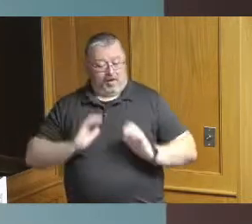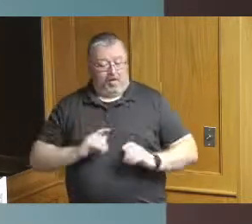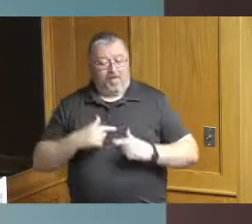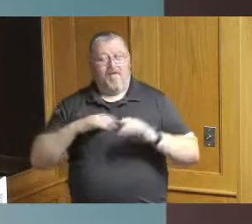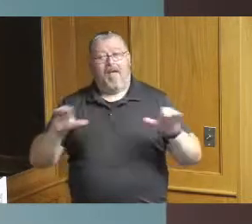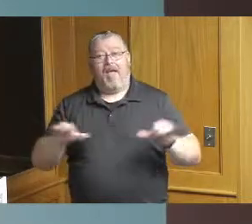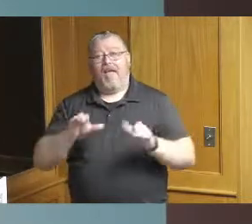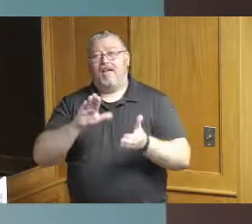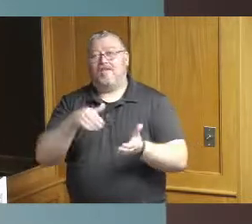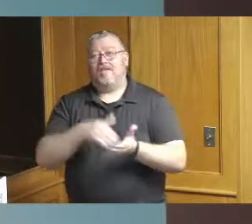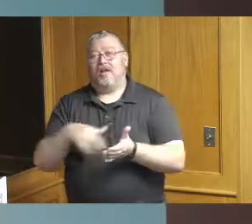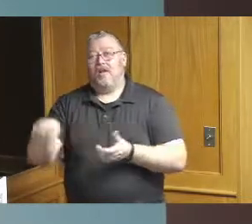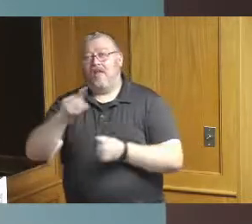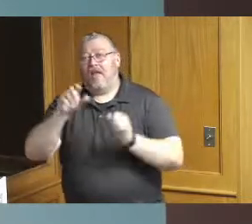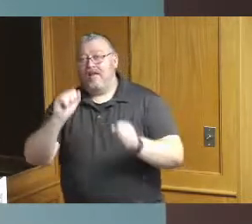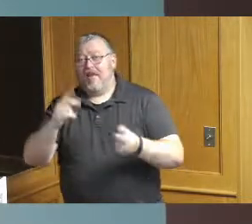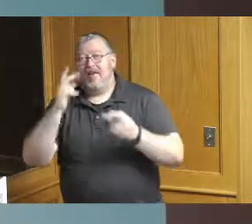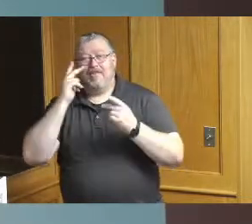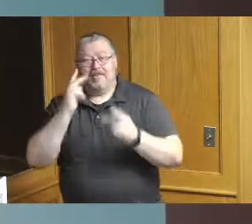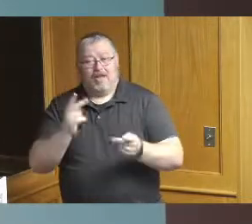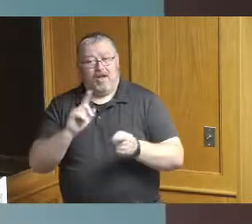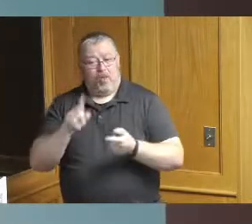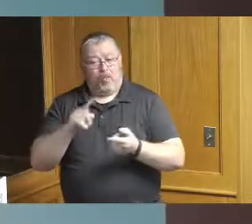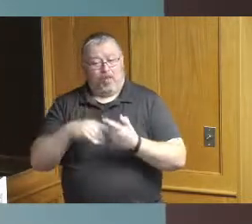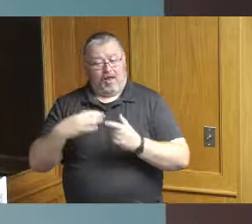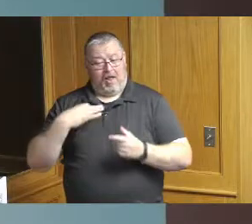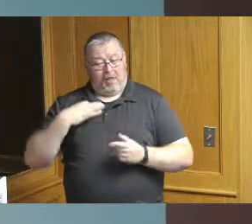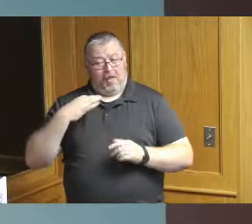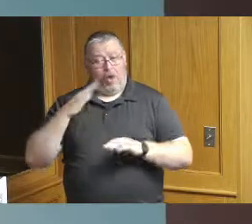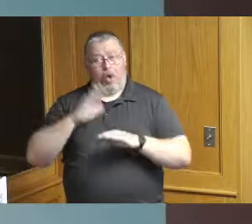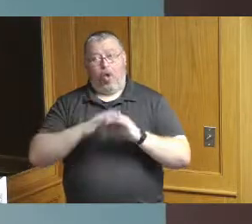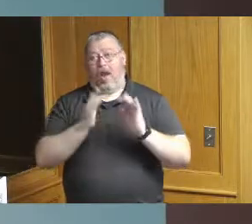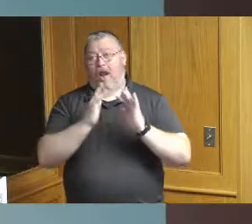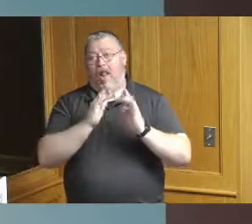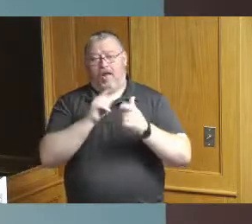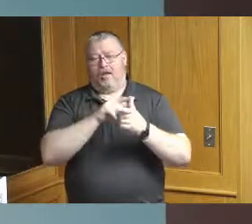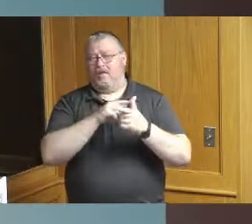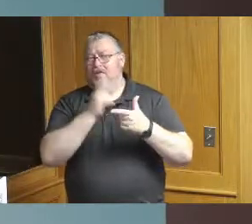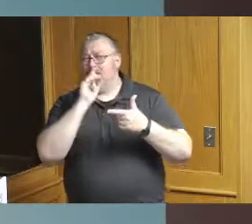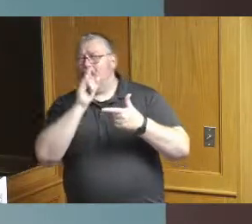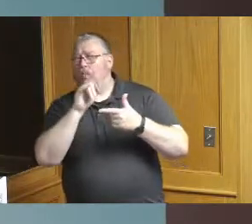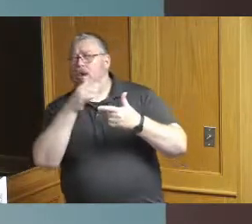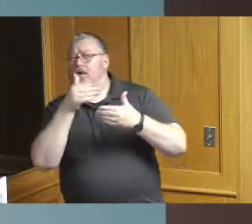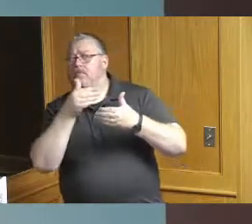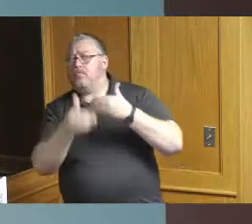can see that once they applied online you know are there any payments that I've been waiting